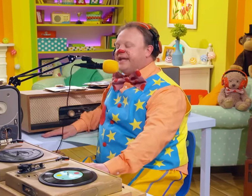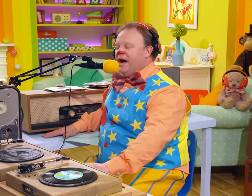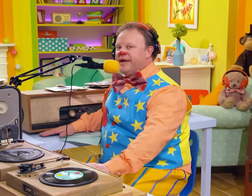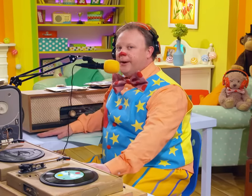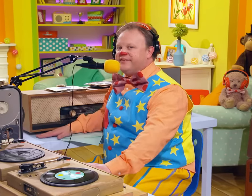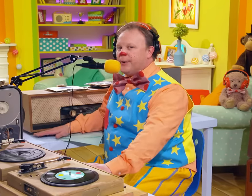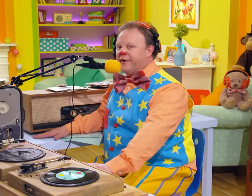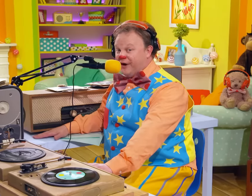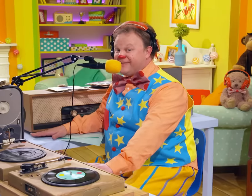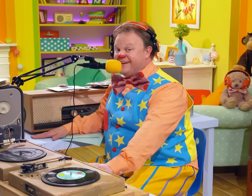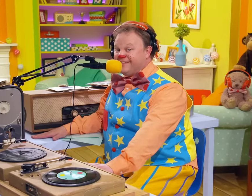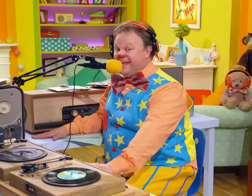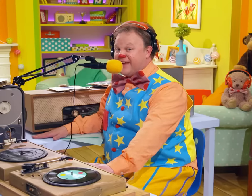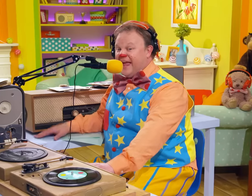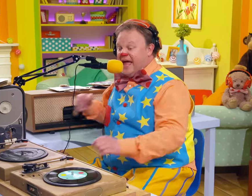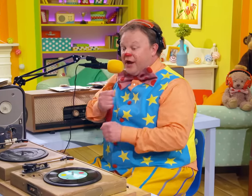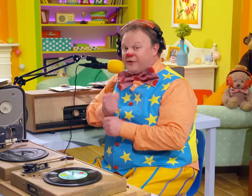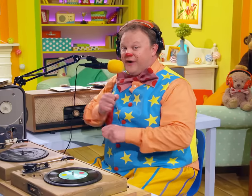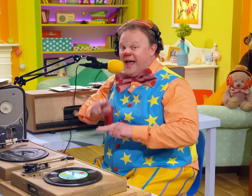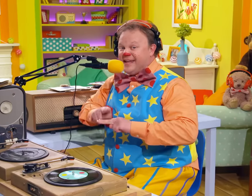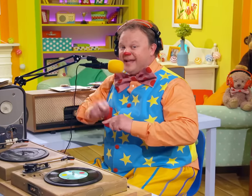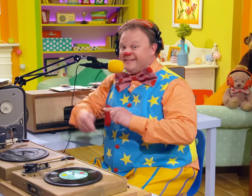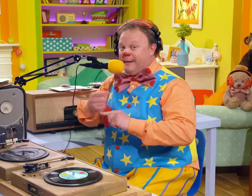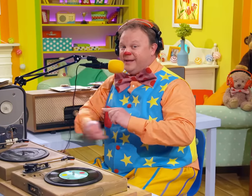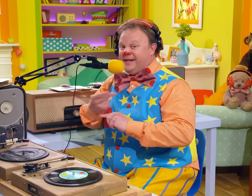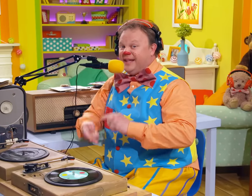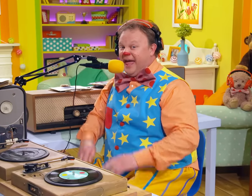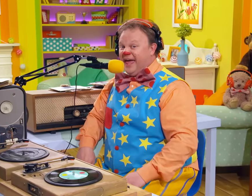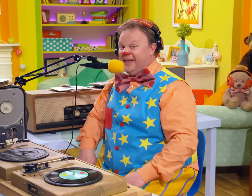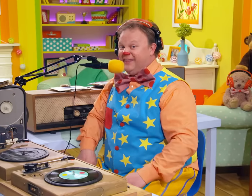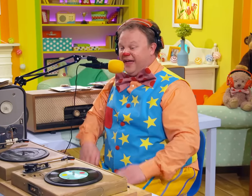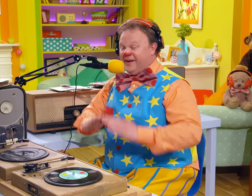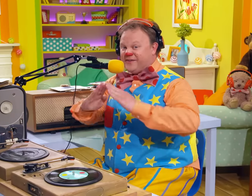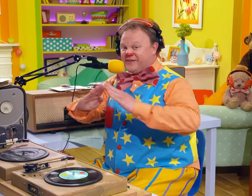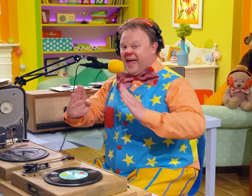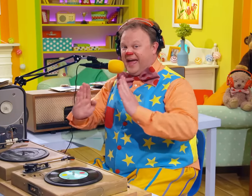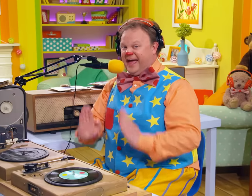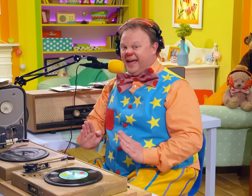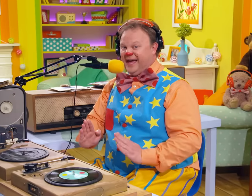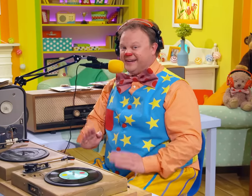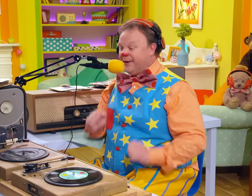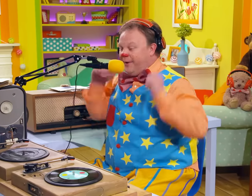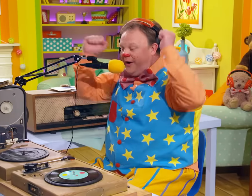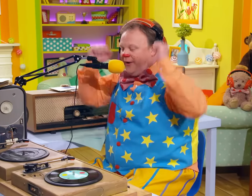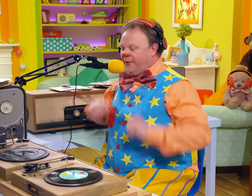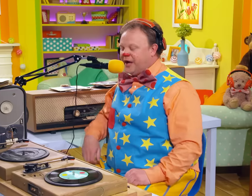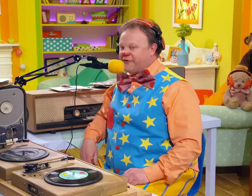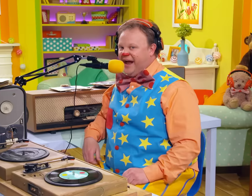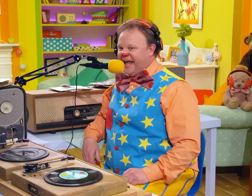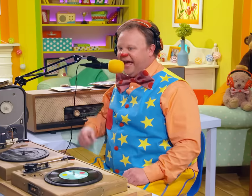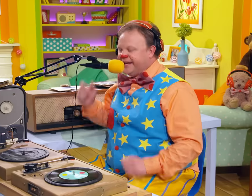now we go over to our resident dj grandad tumble in the shed go granddad